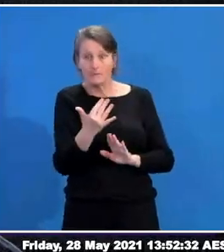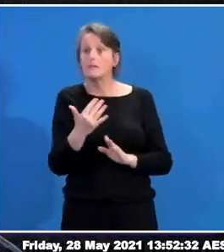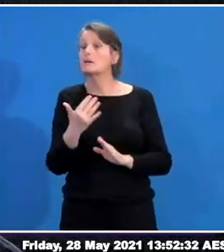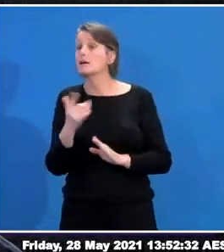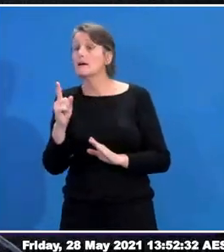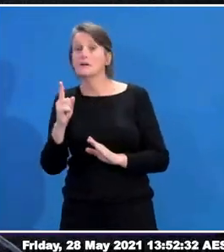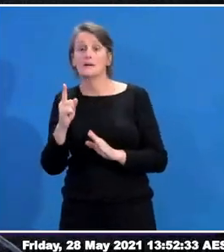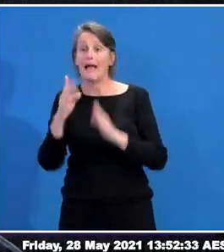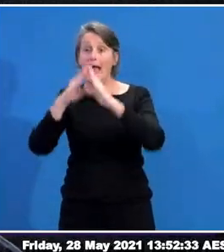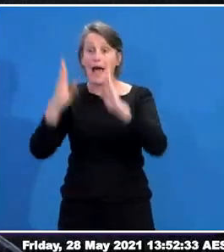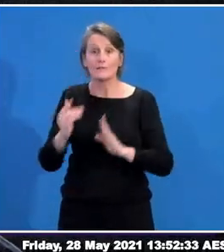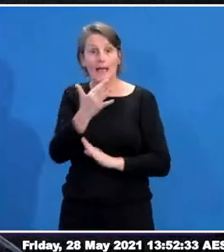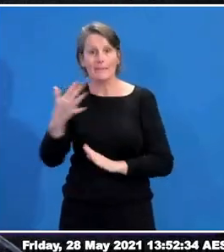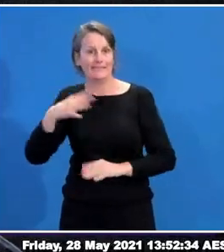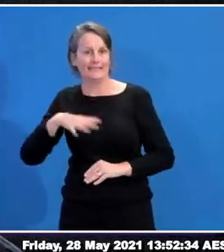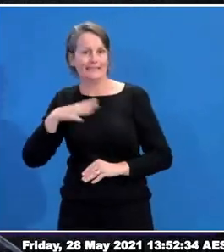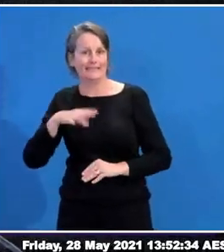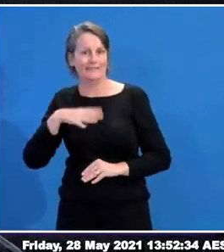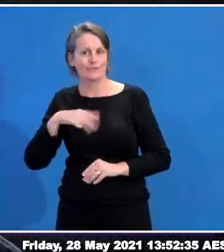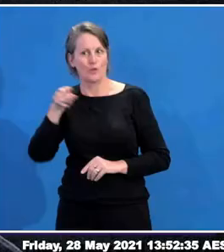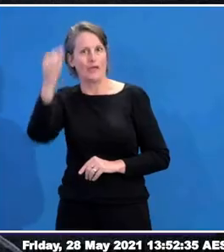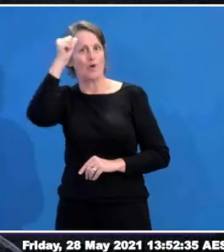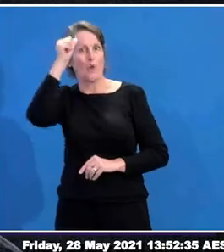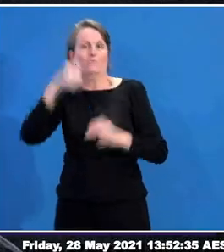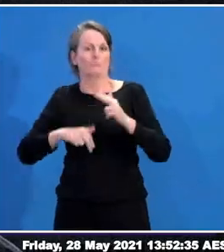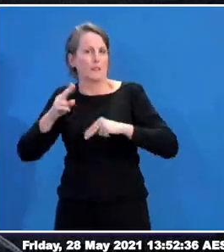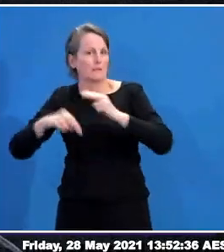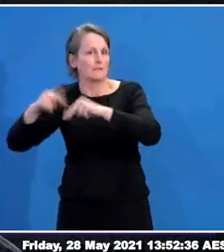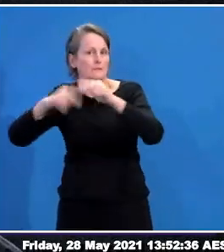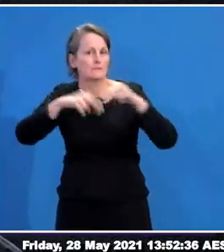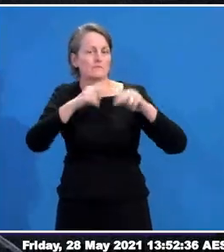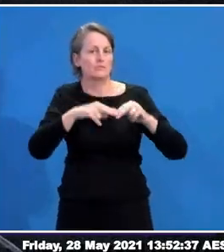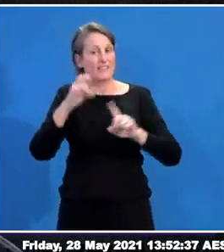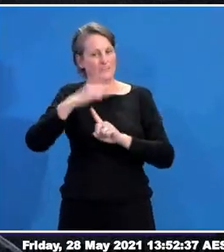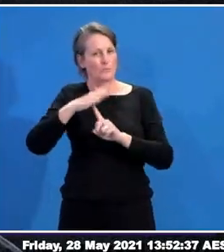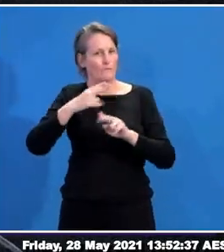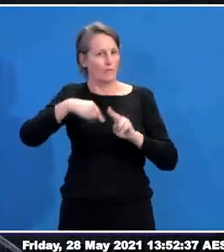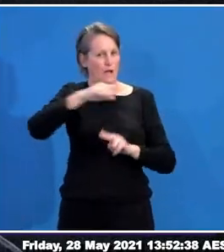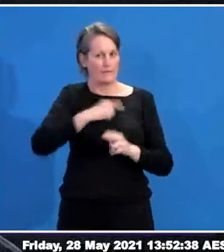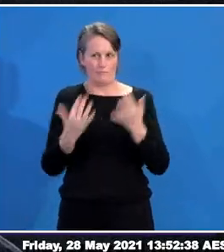we need more supply to come on board. So that is really important for us.